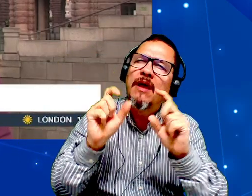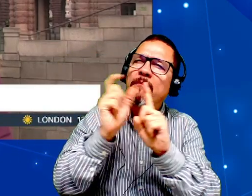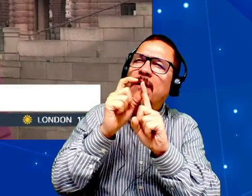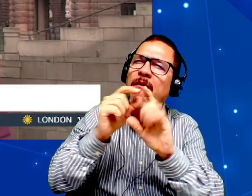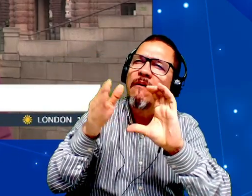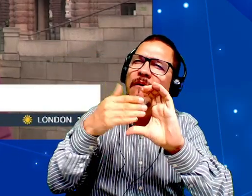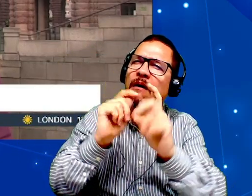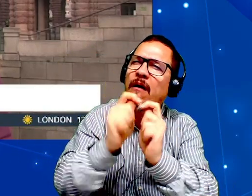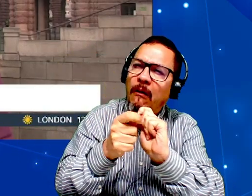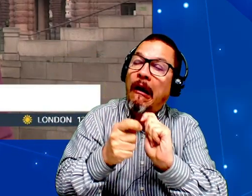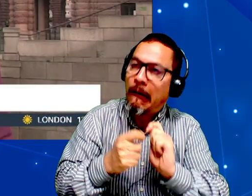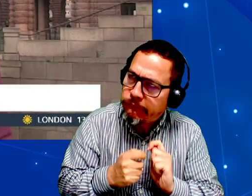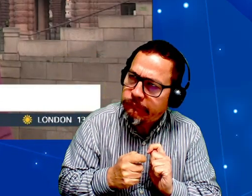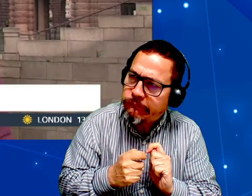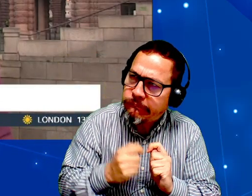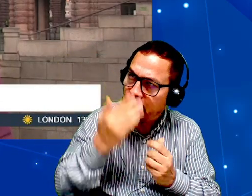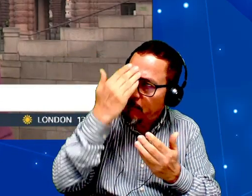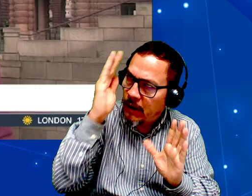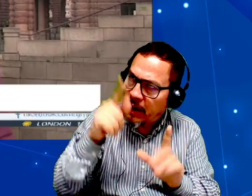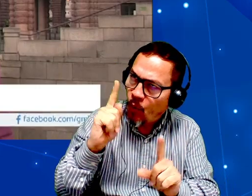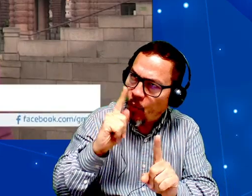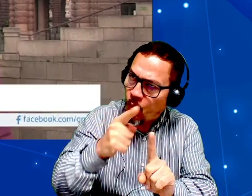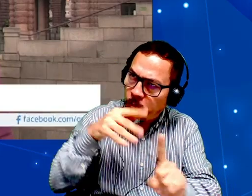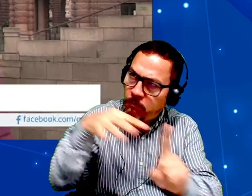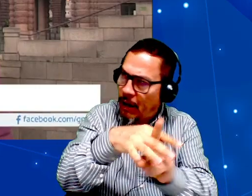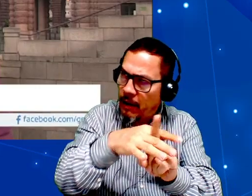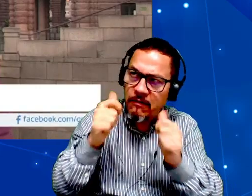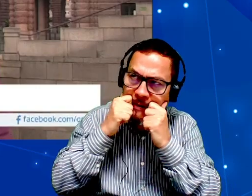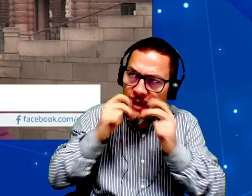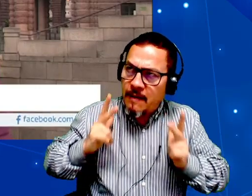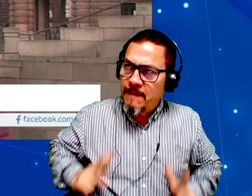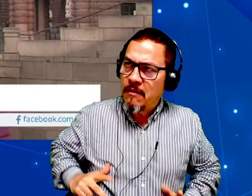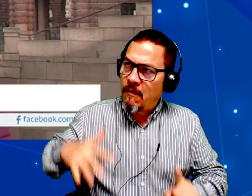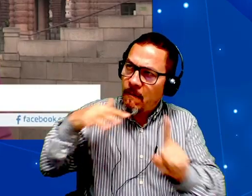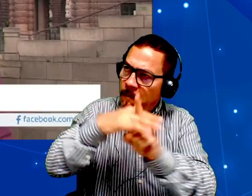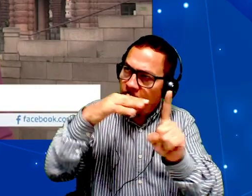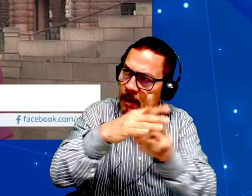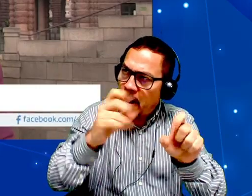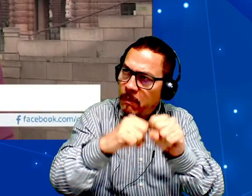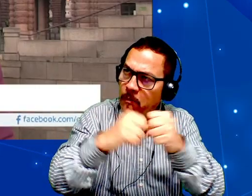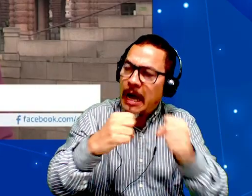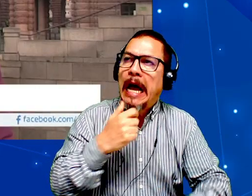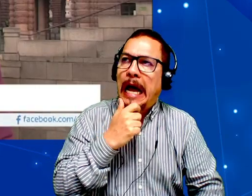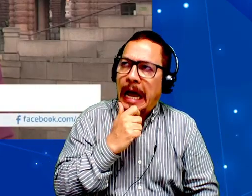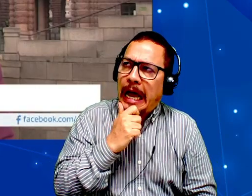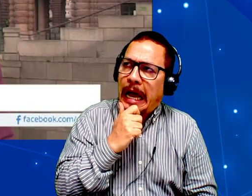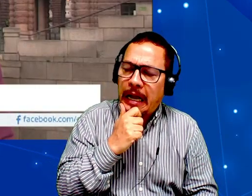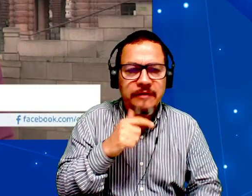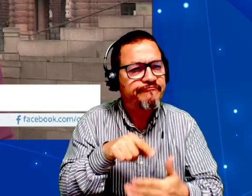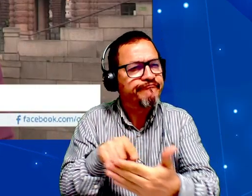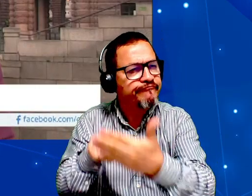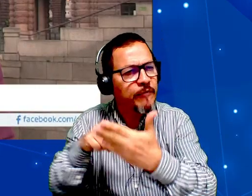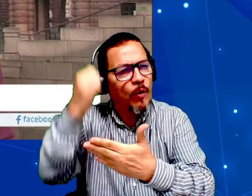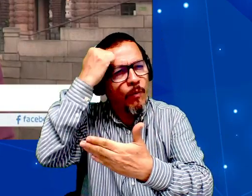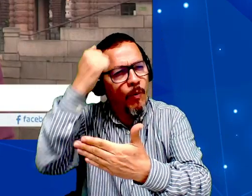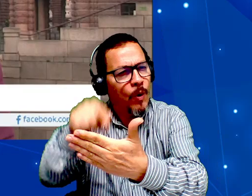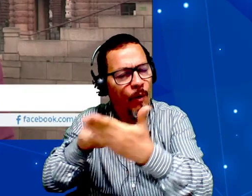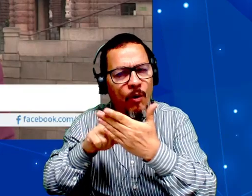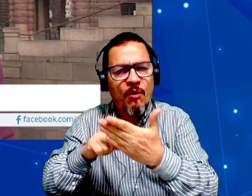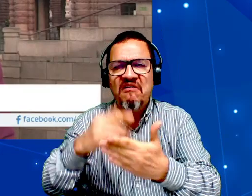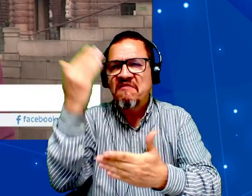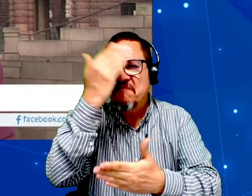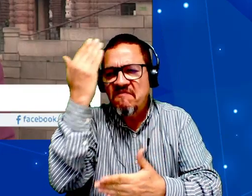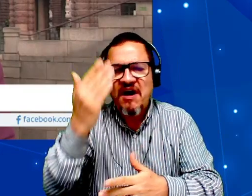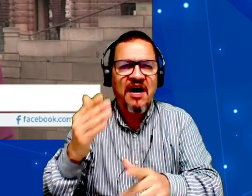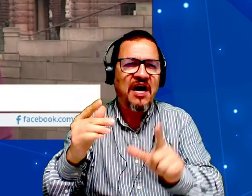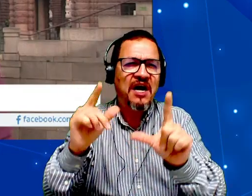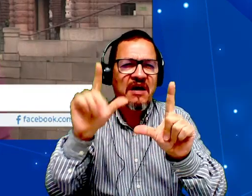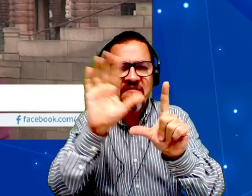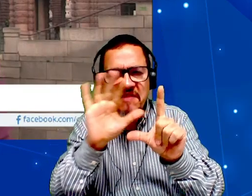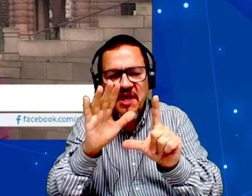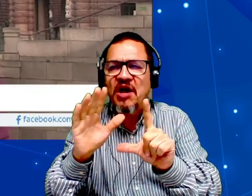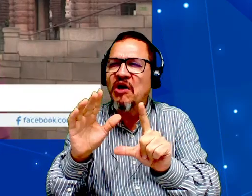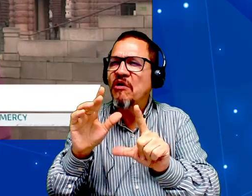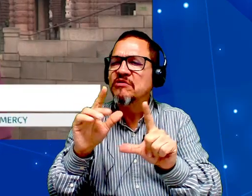change, and it's caused by humans," and they showed us films and pictures, and I just thought